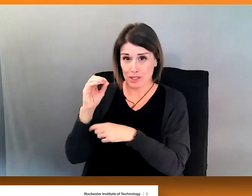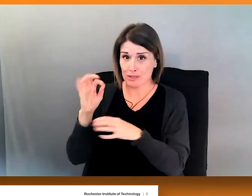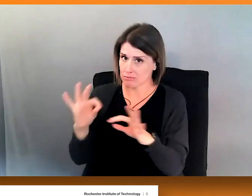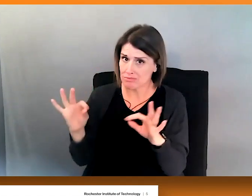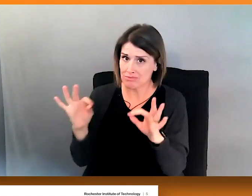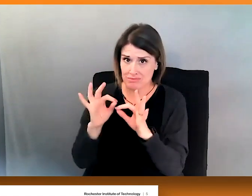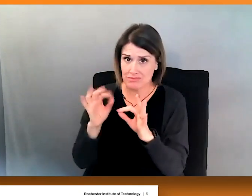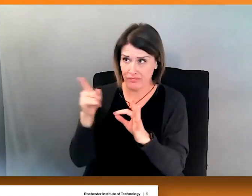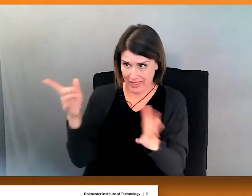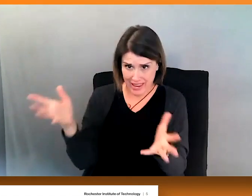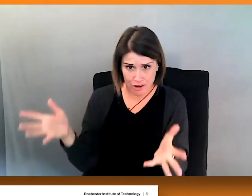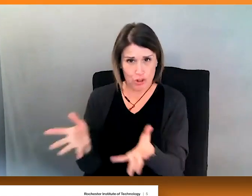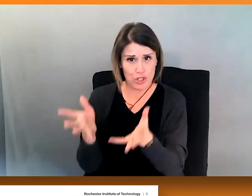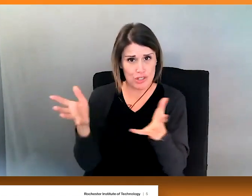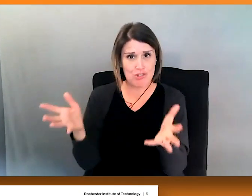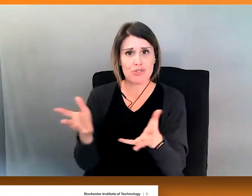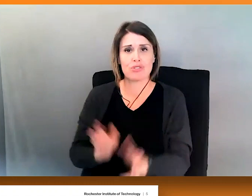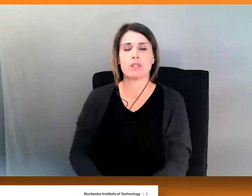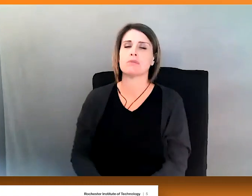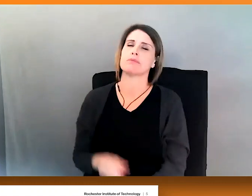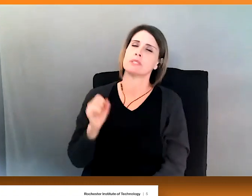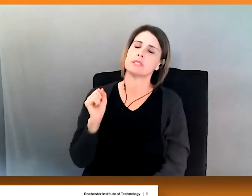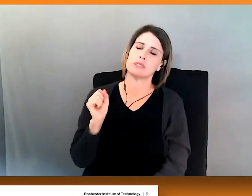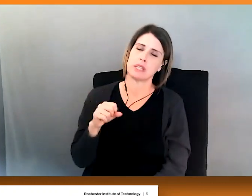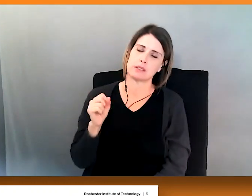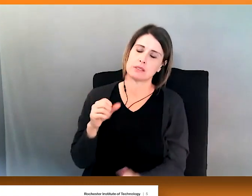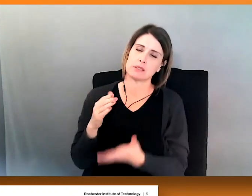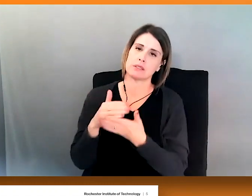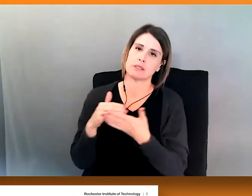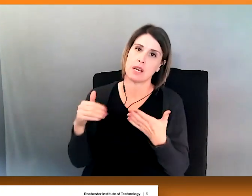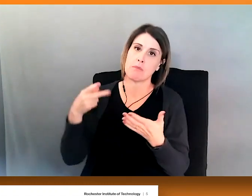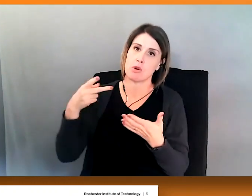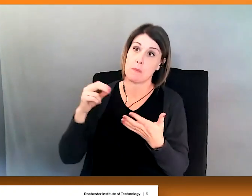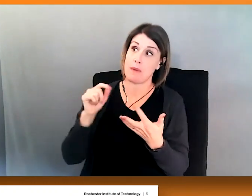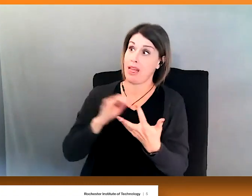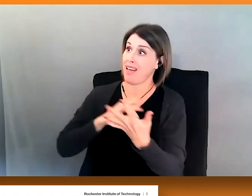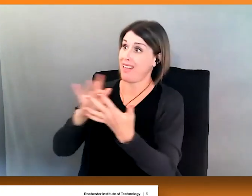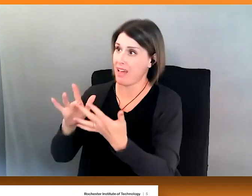and, yes, there are some program officers that might not respond to you like anybody